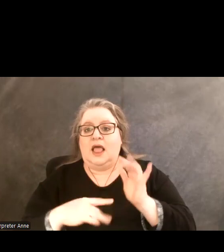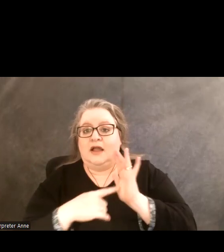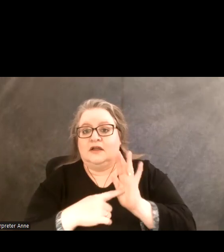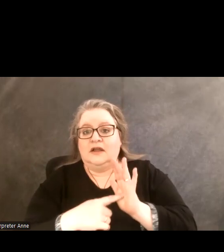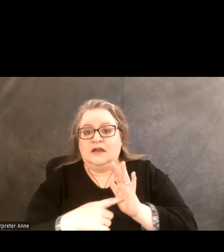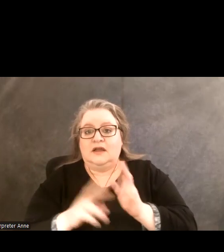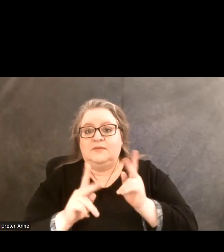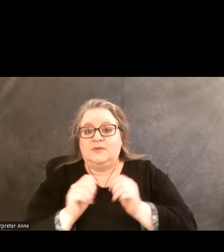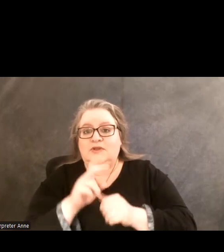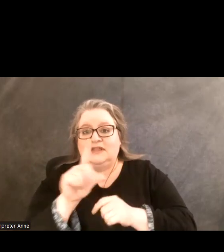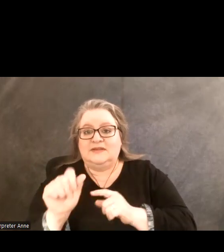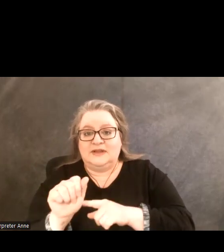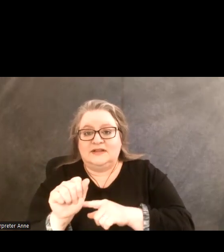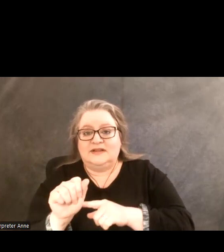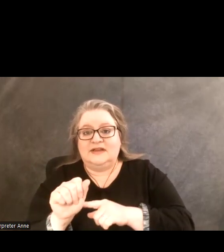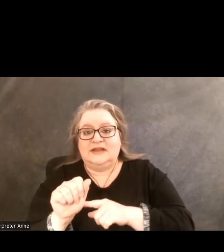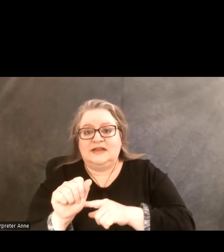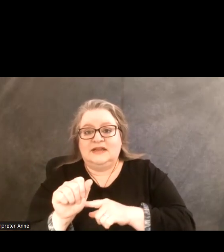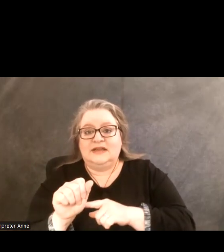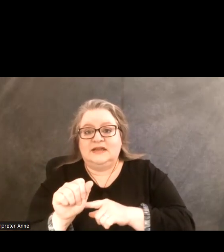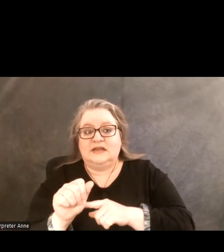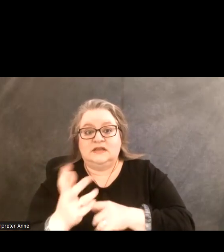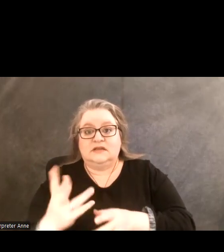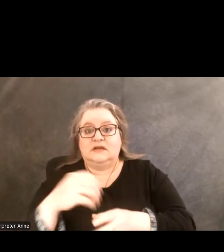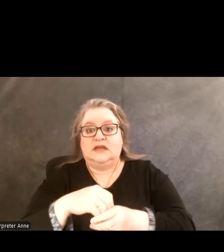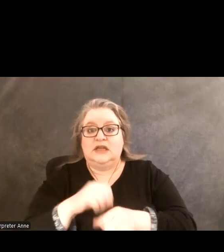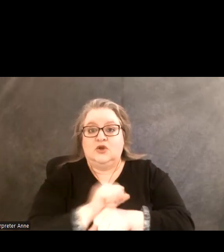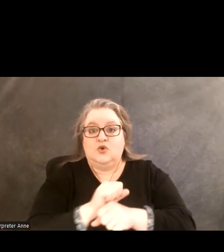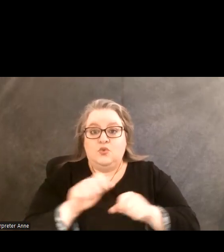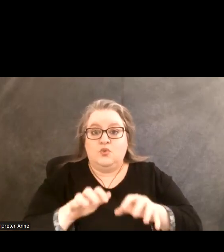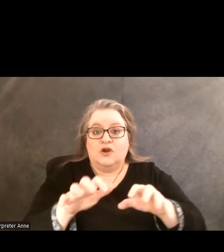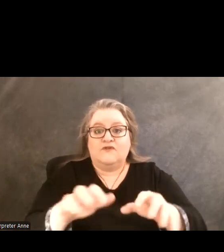people in the workforce, in roles that are specific to us,